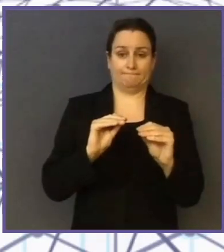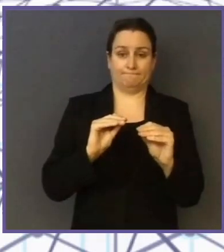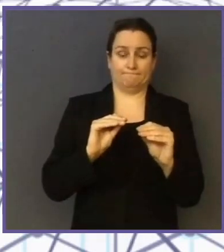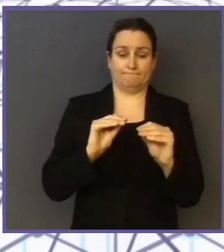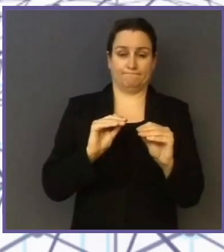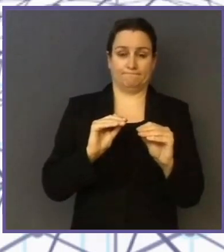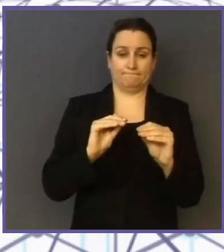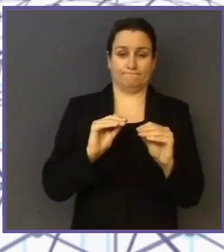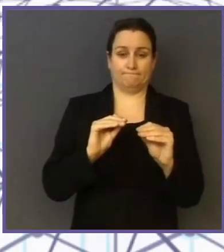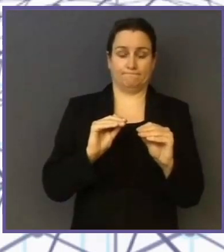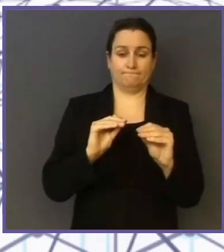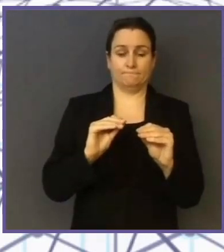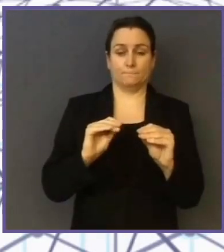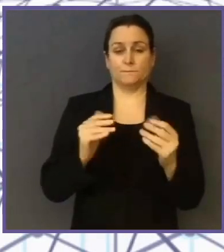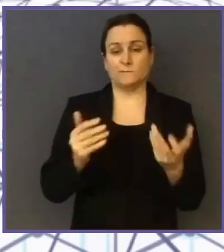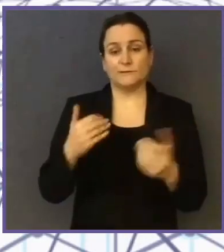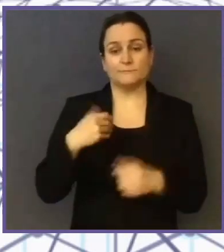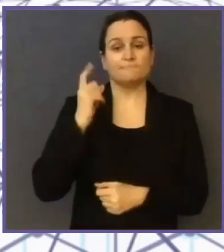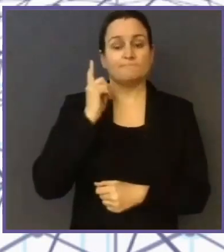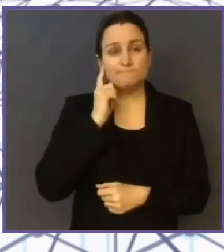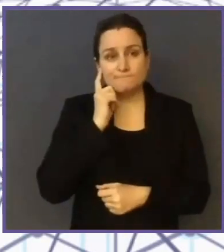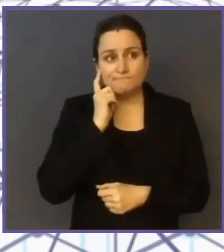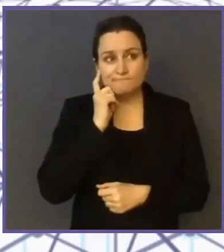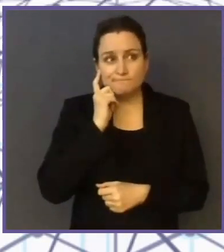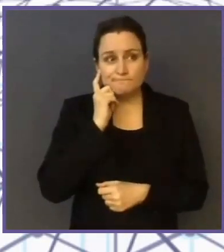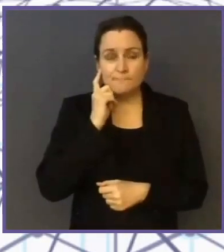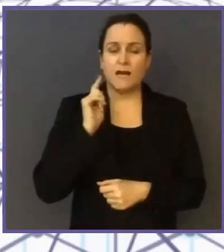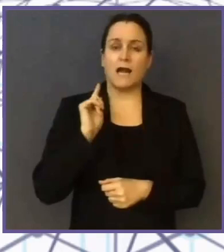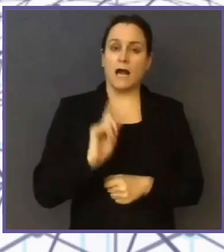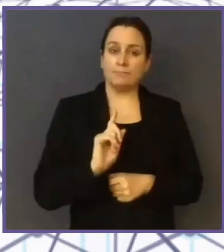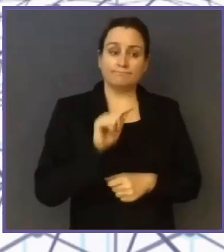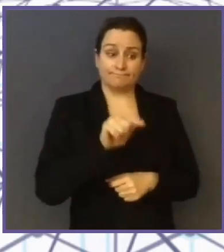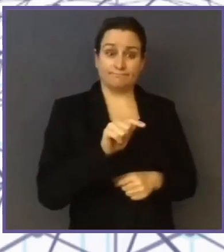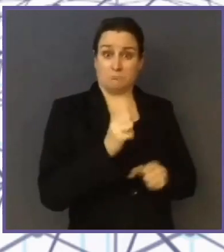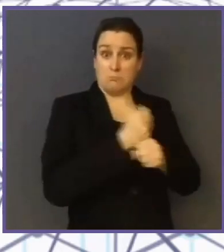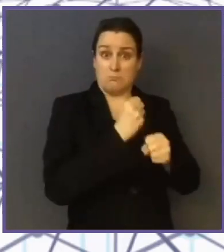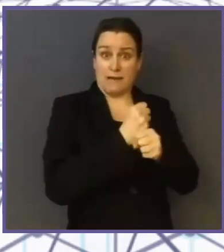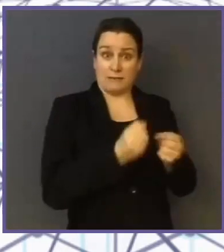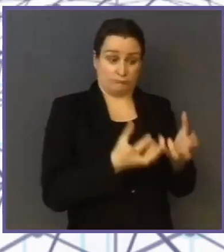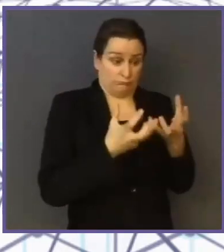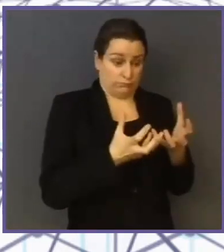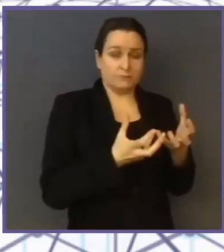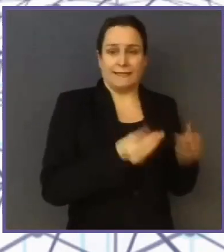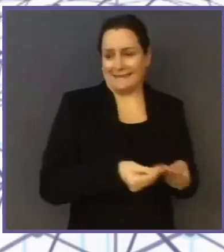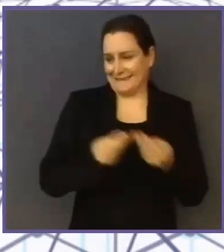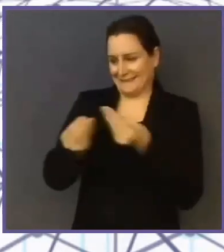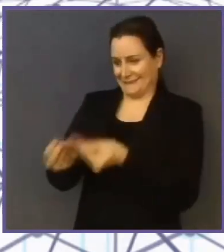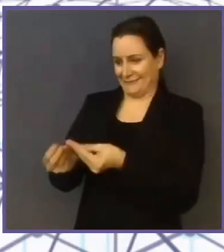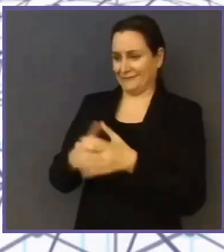Spare part production is underway that we feel is likely relevant to many, many contexts globally. So Ram is going to discuss